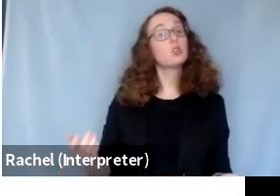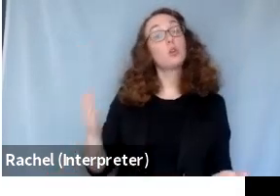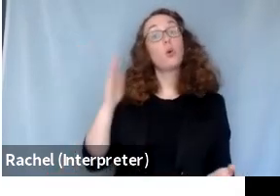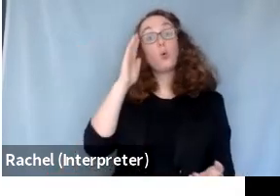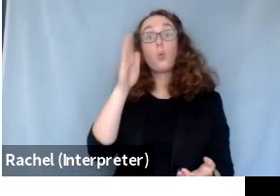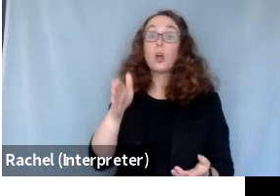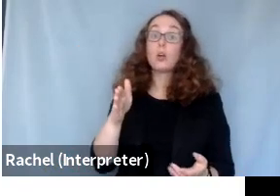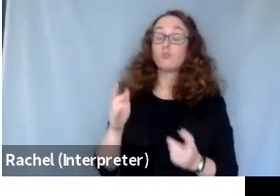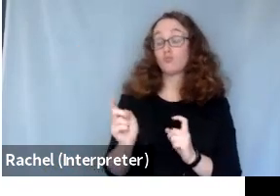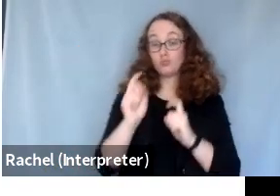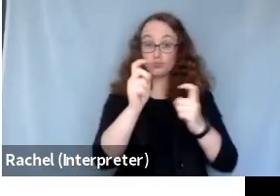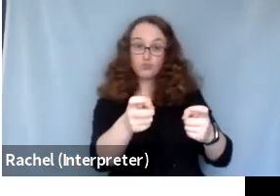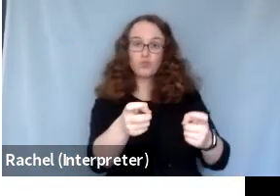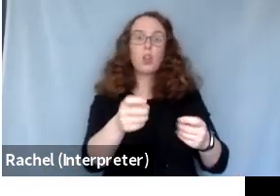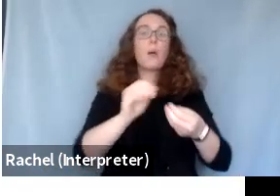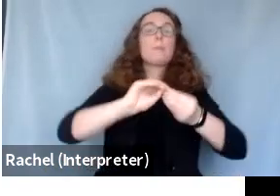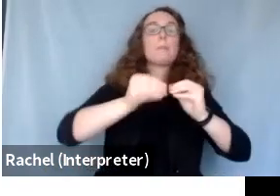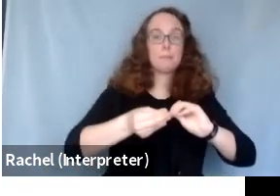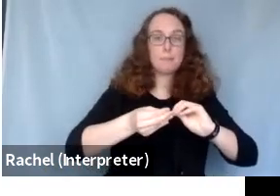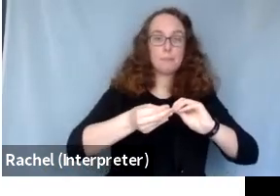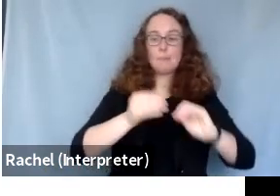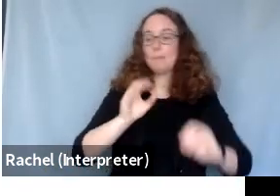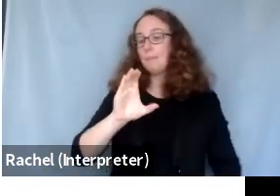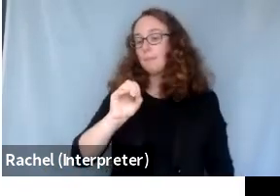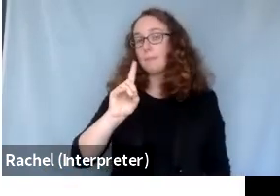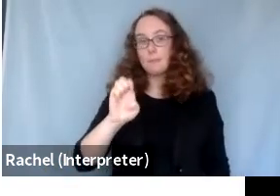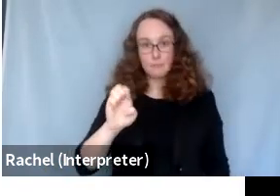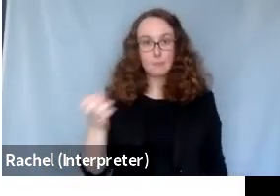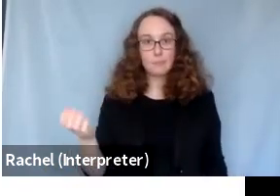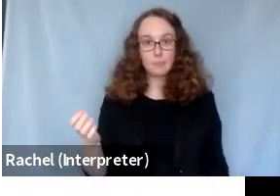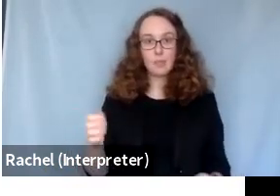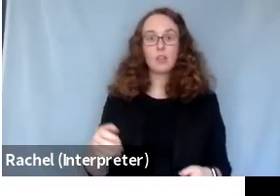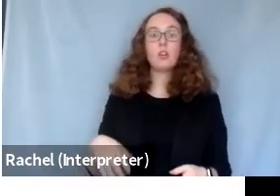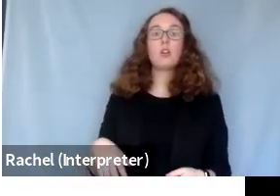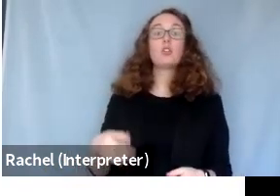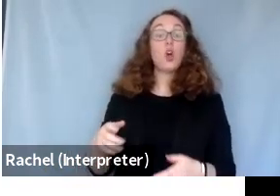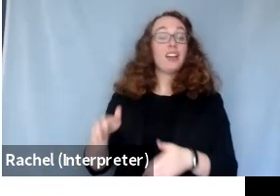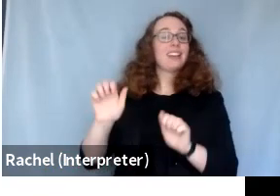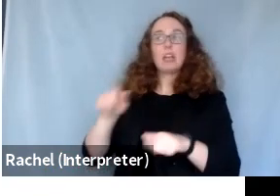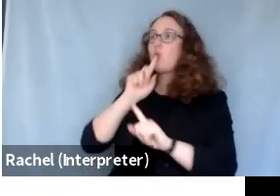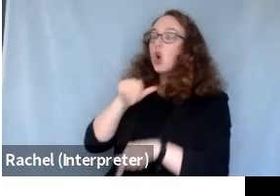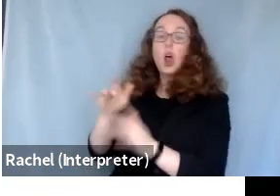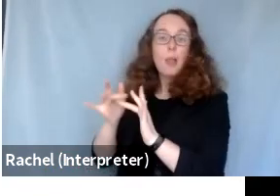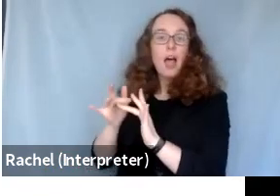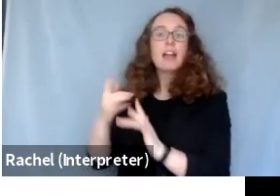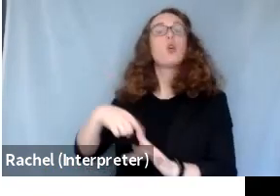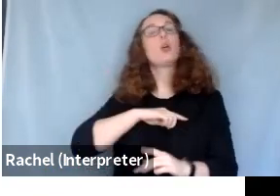You can request these online and we email you code and a website to go to, if you're here in person